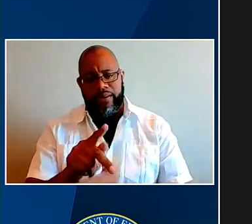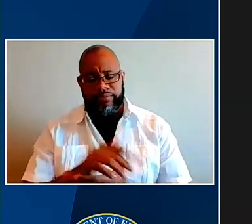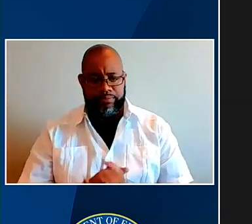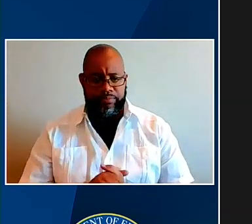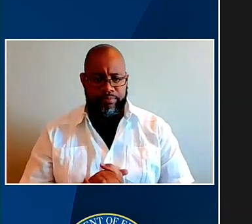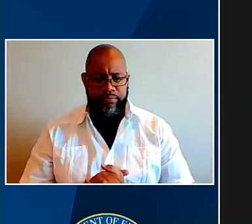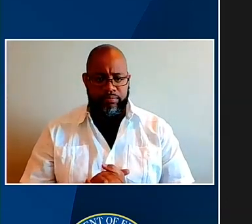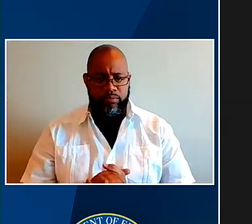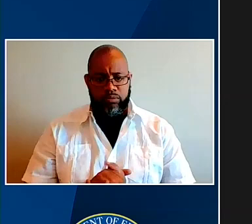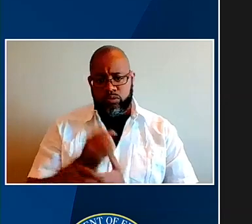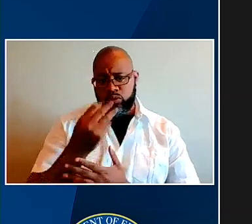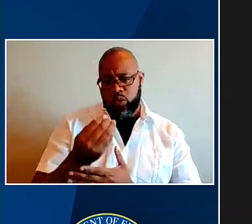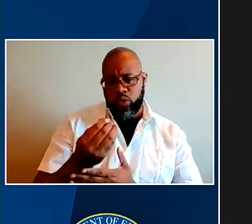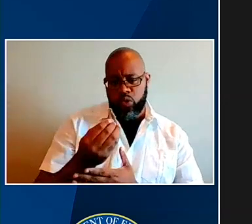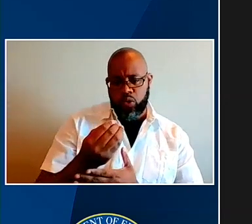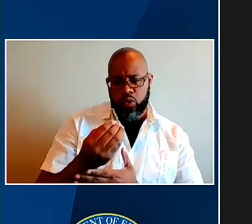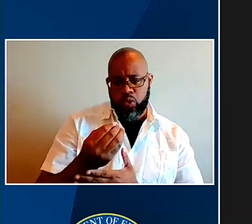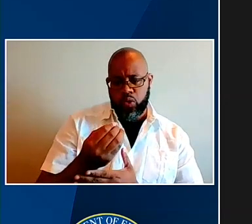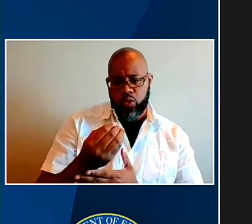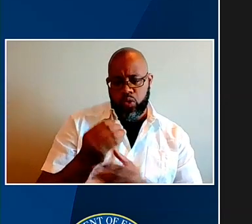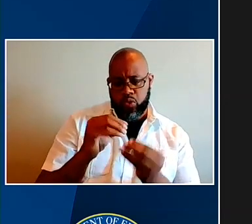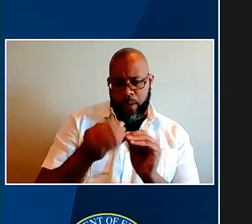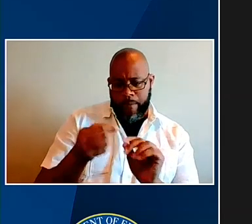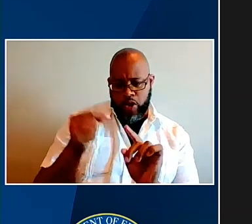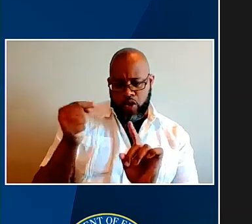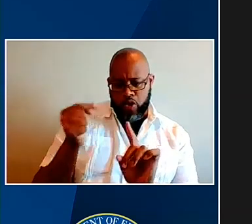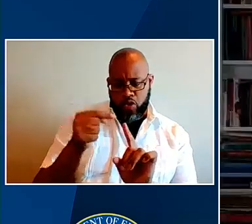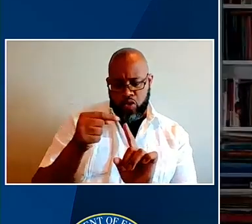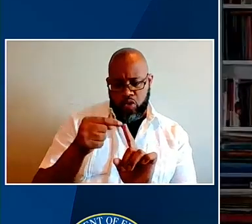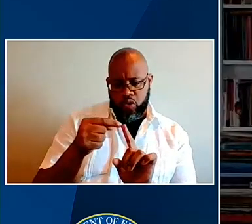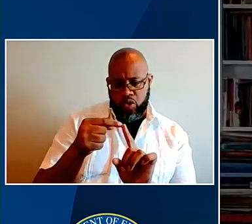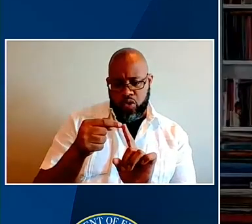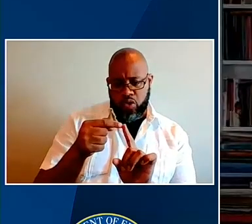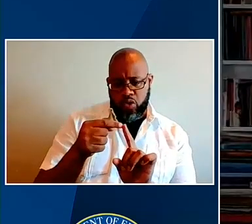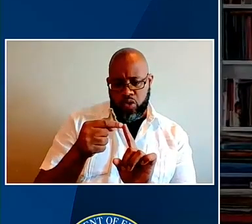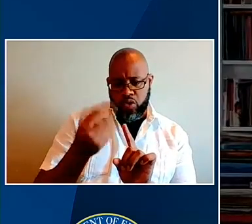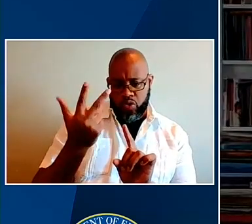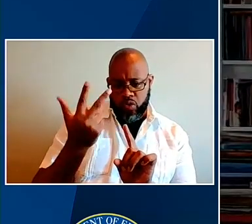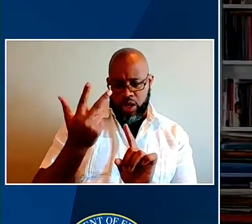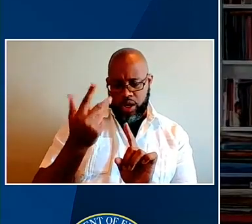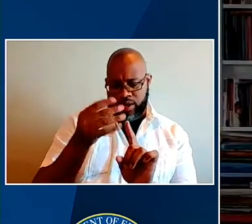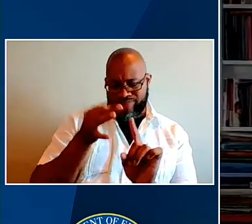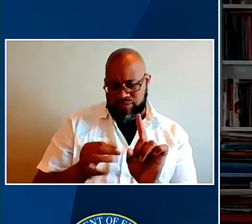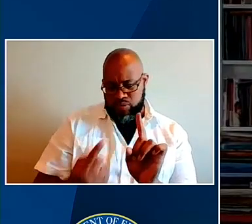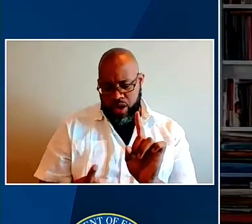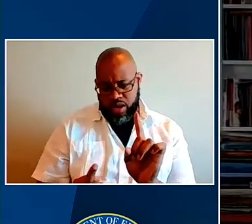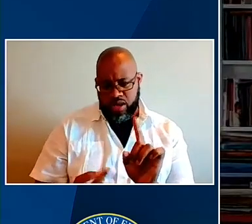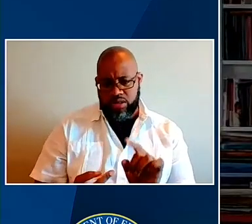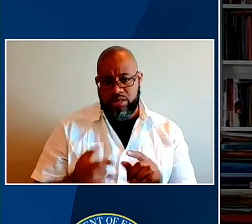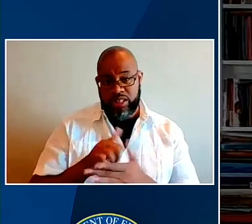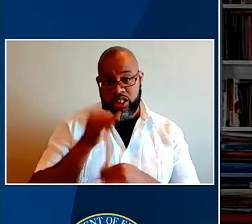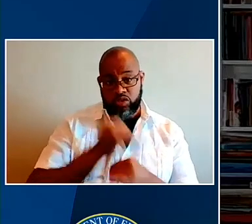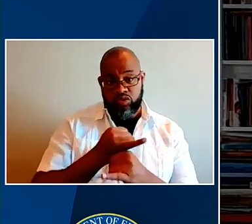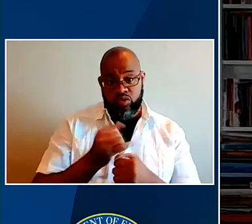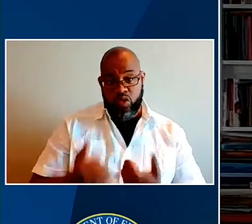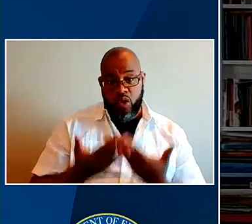So (3) romanette 1, the institution is offering distance education in that state